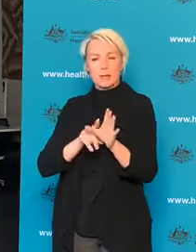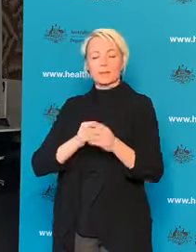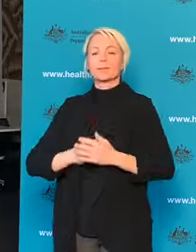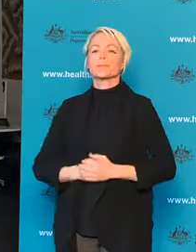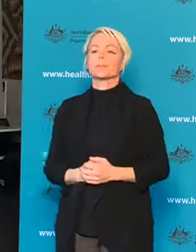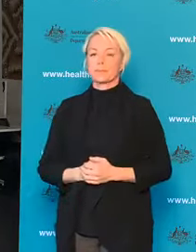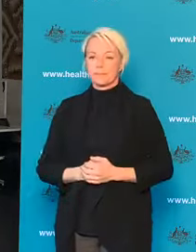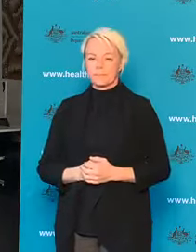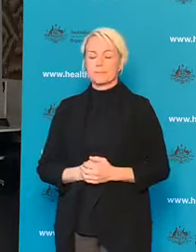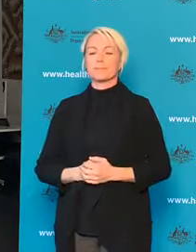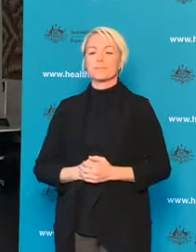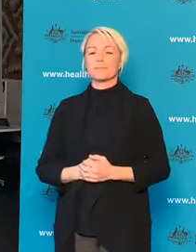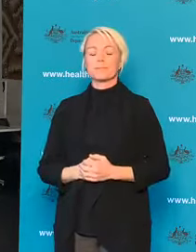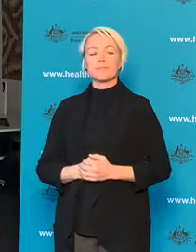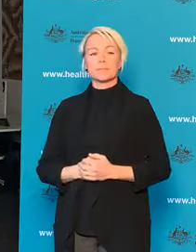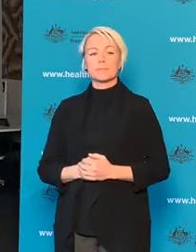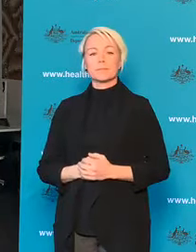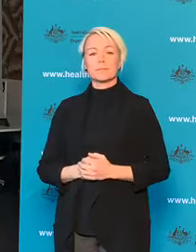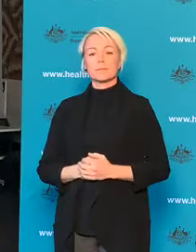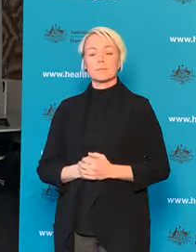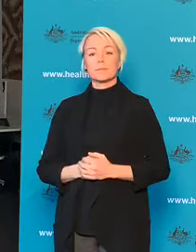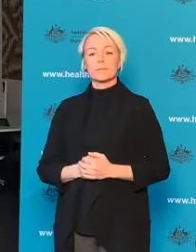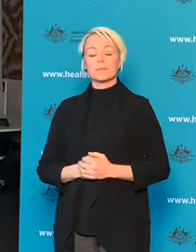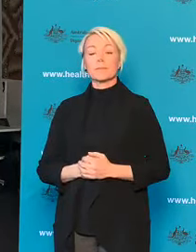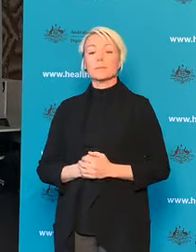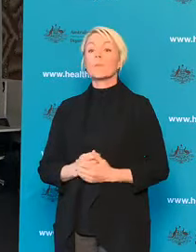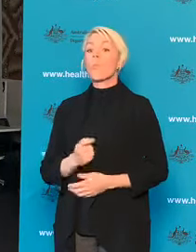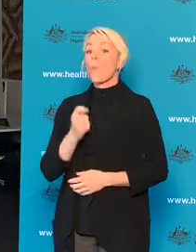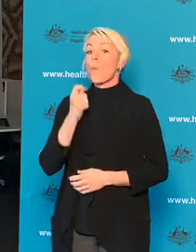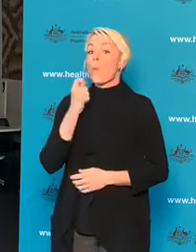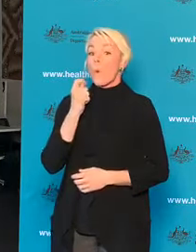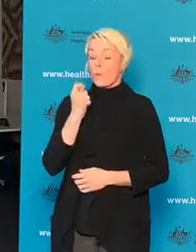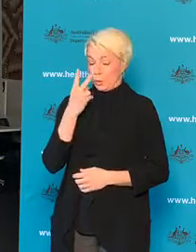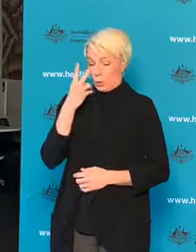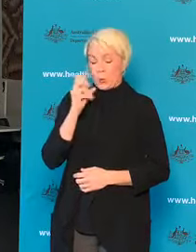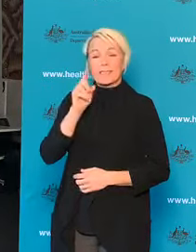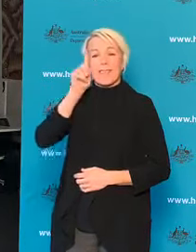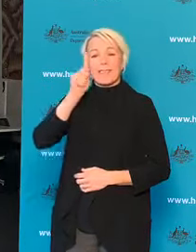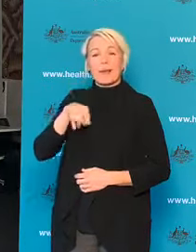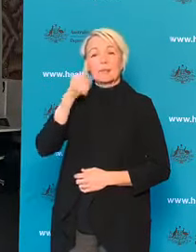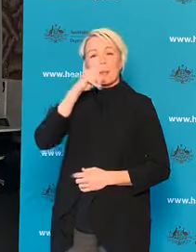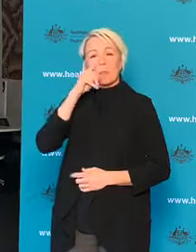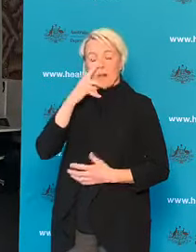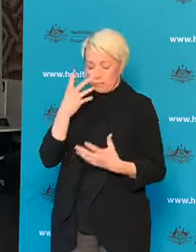19,444 people have now been diagnosed as COVID-19